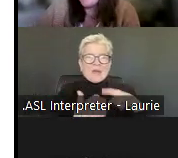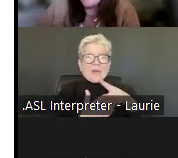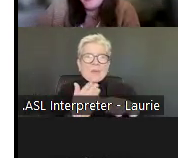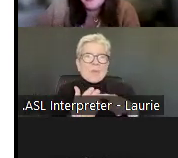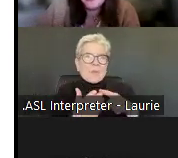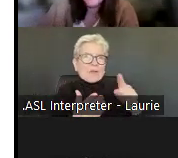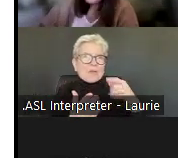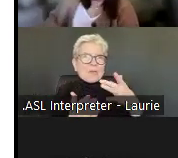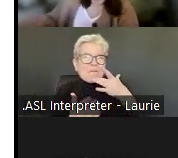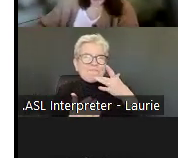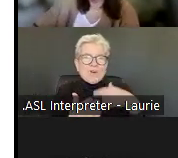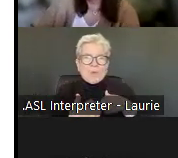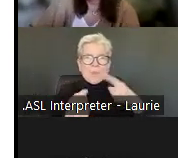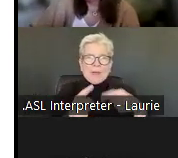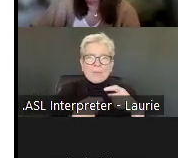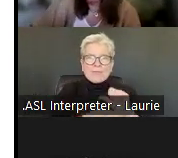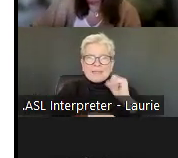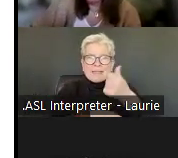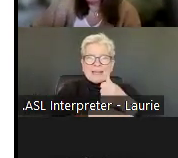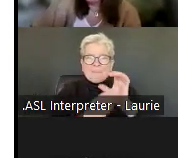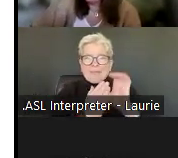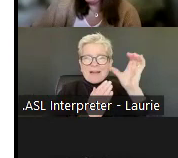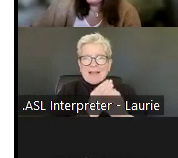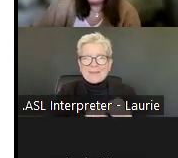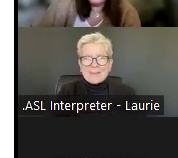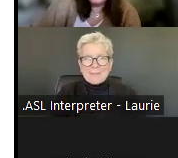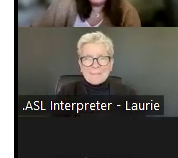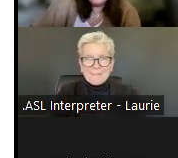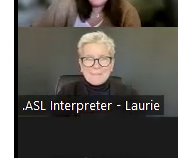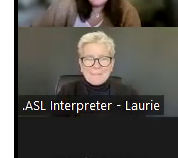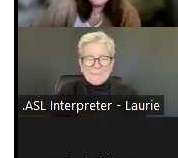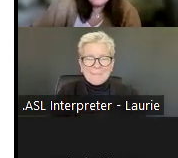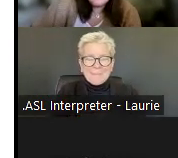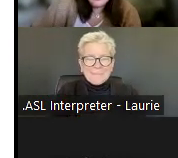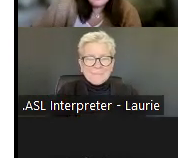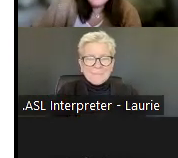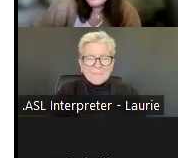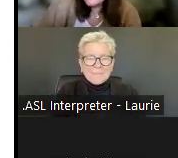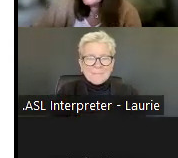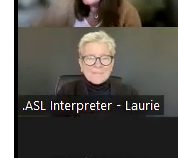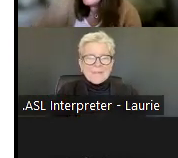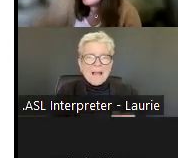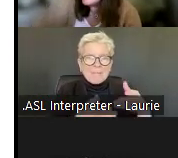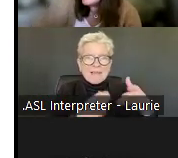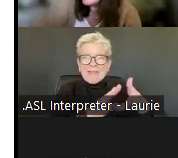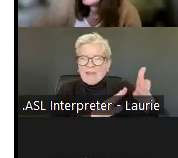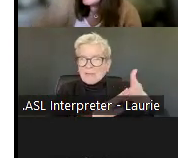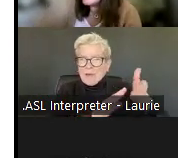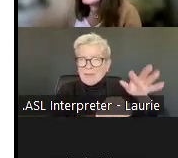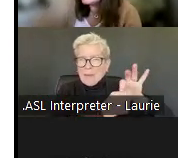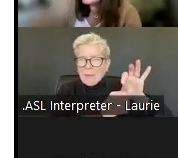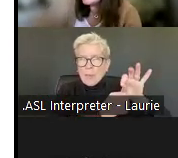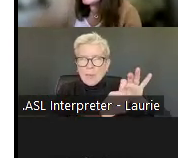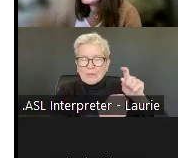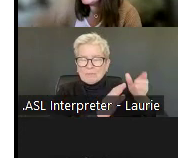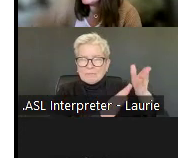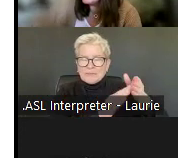together our calendar. And I'm going to leave that running for just a minute so we can see it,